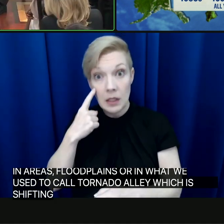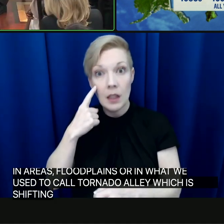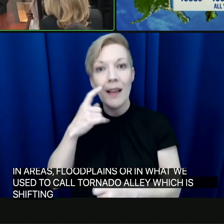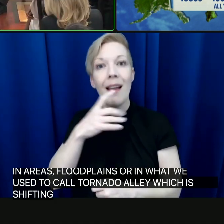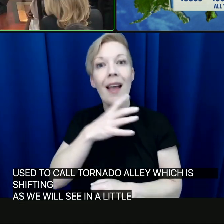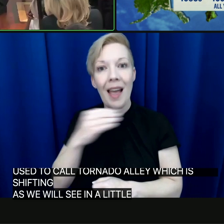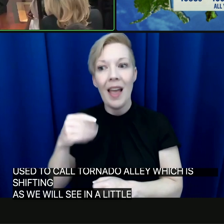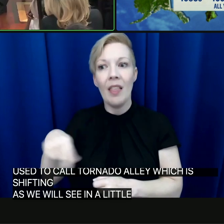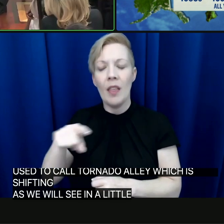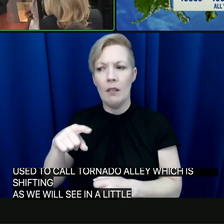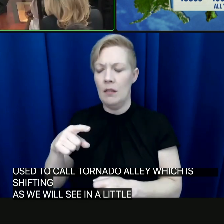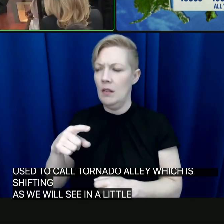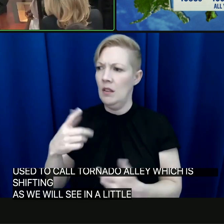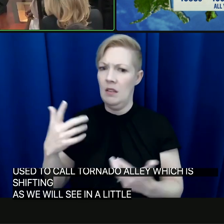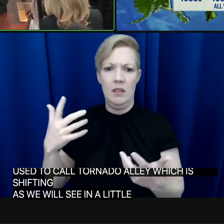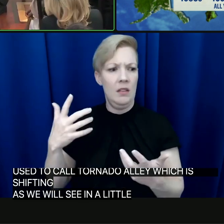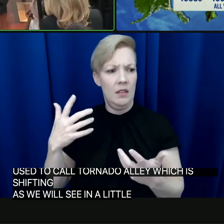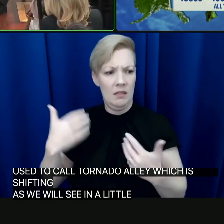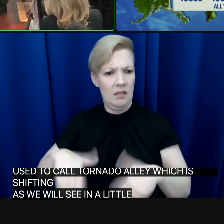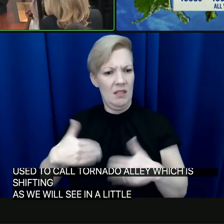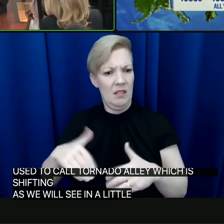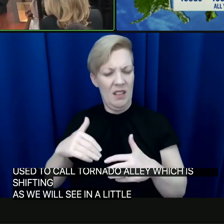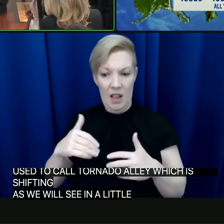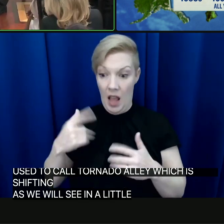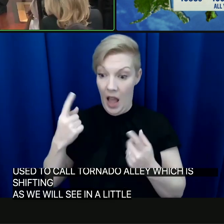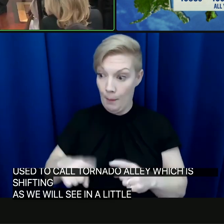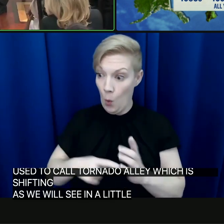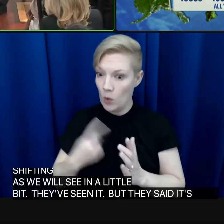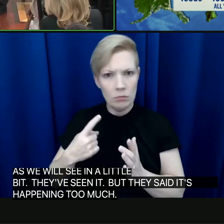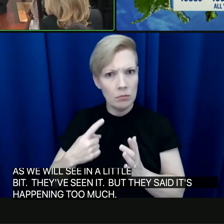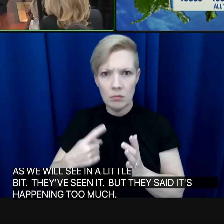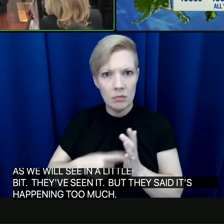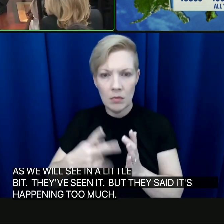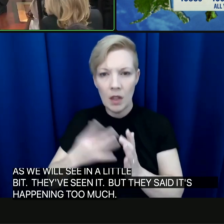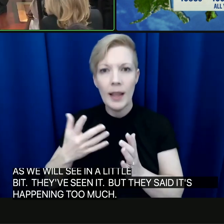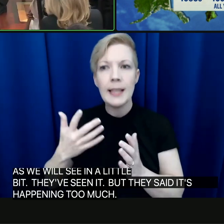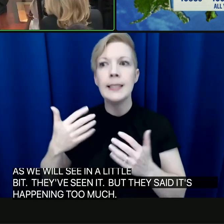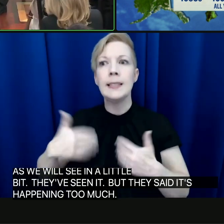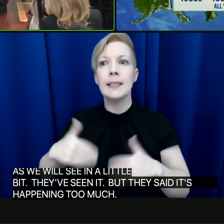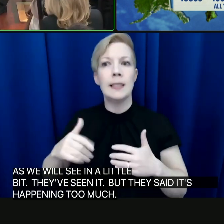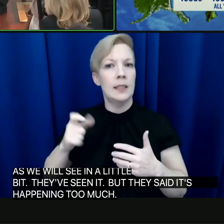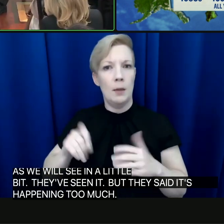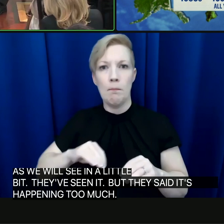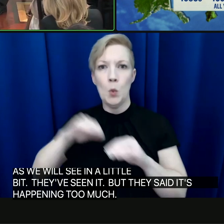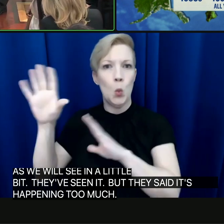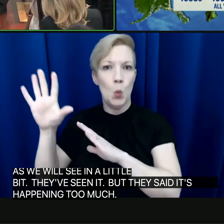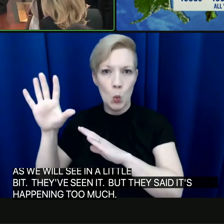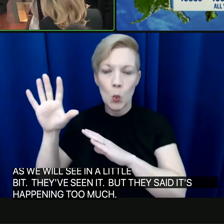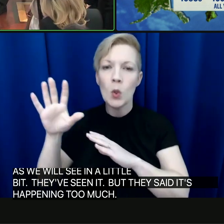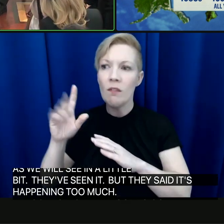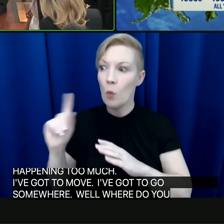I've got to move. I've got to go somewhere. Where do you go? And I think people are realizing. Mr. Mayock: And from a time perspective,